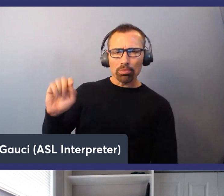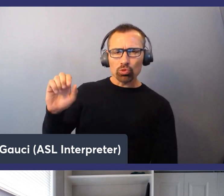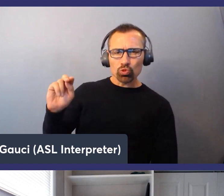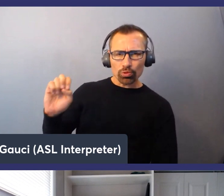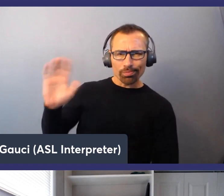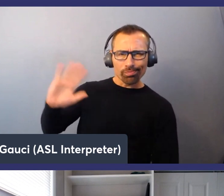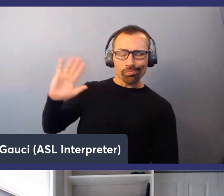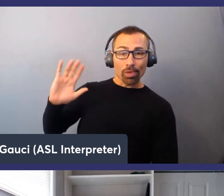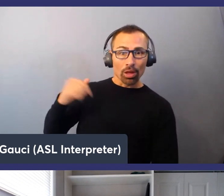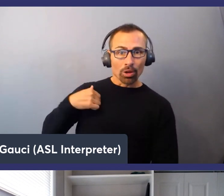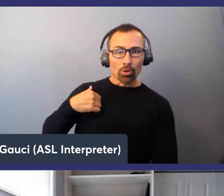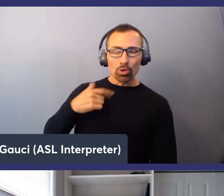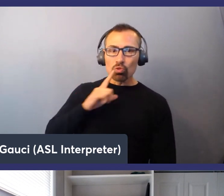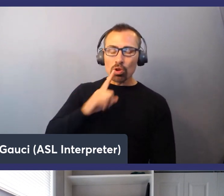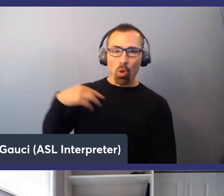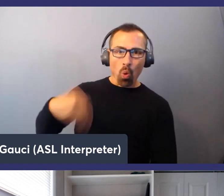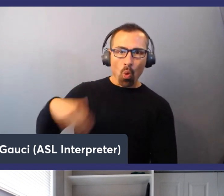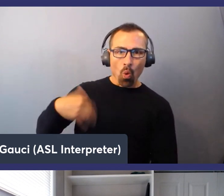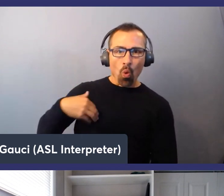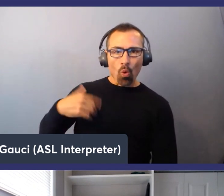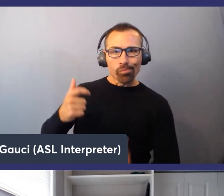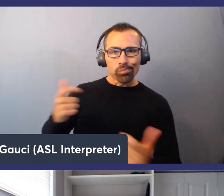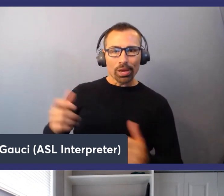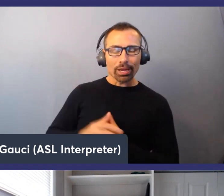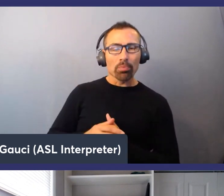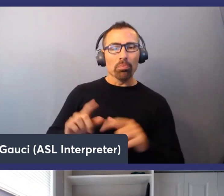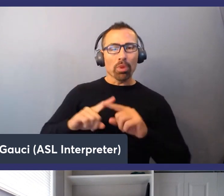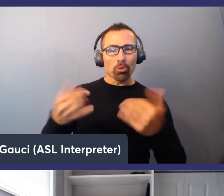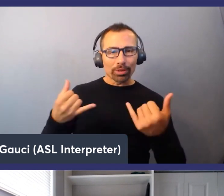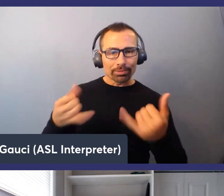and driving more innovation into, honestly,